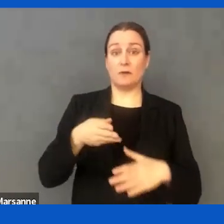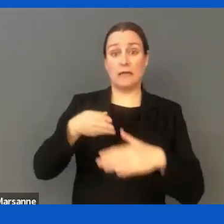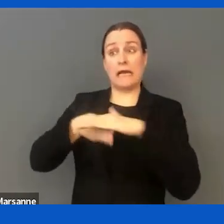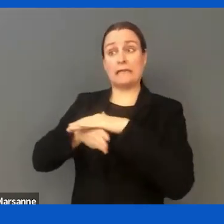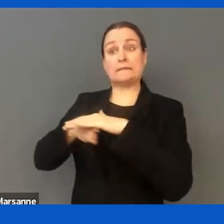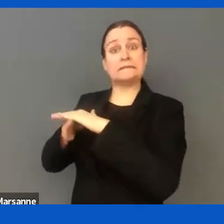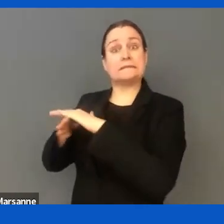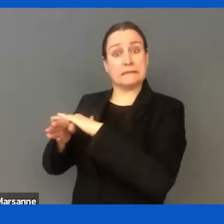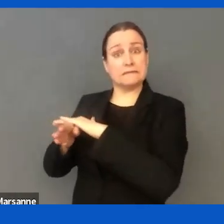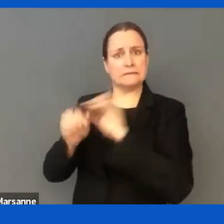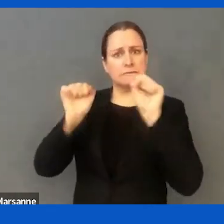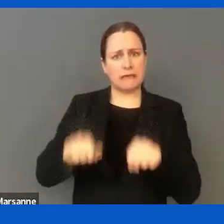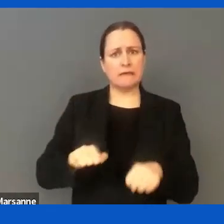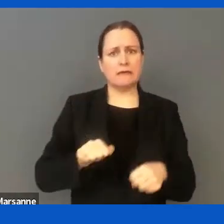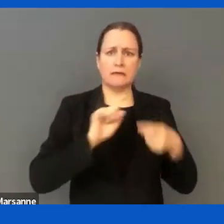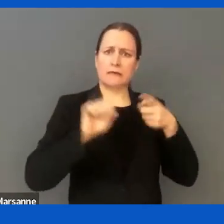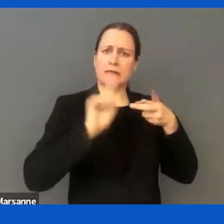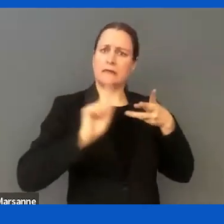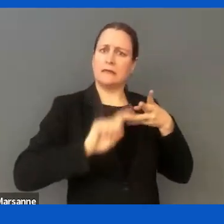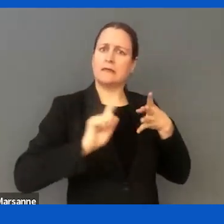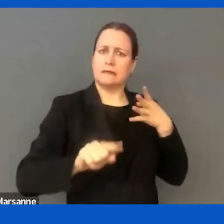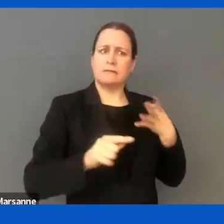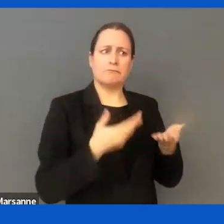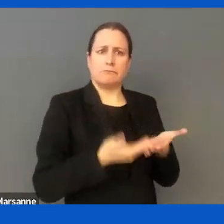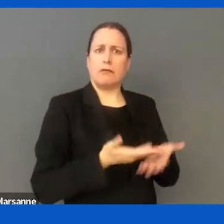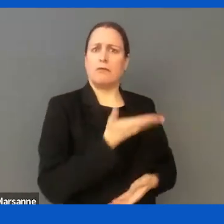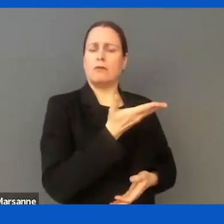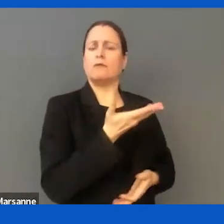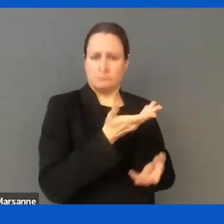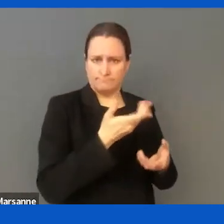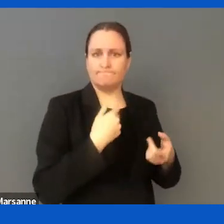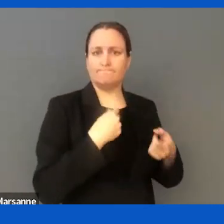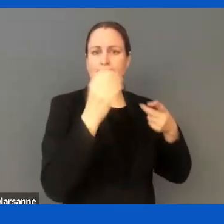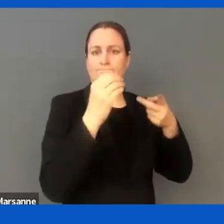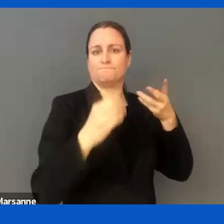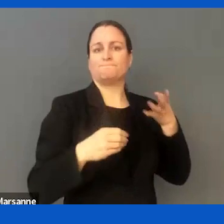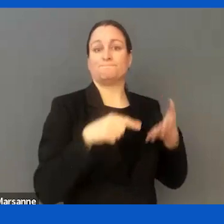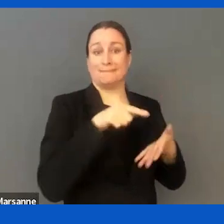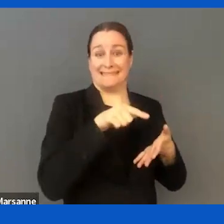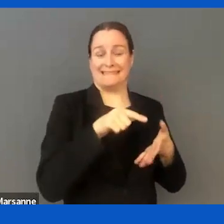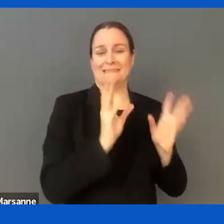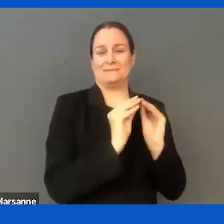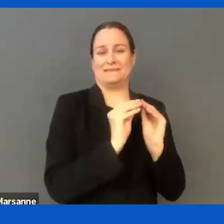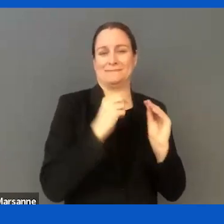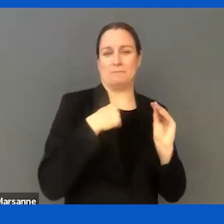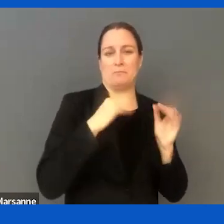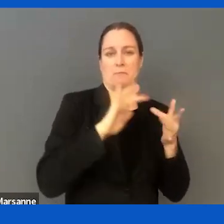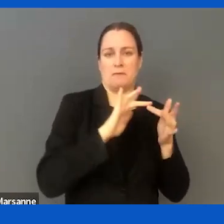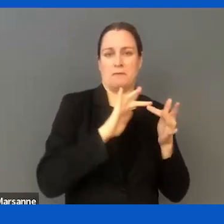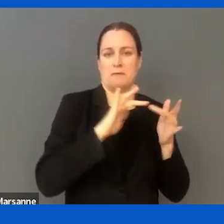are really good. The link that I put into the chat is actually a conversation between myself